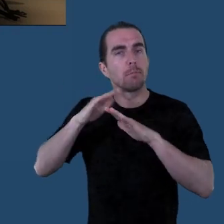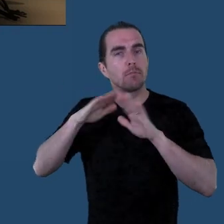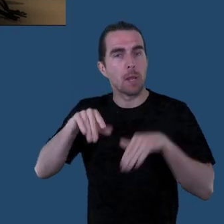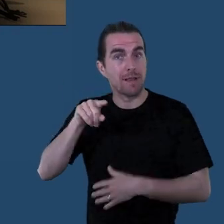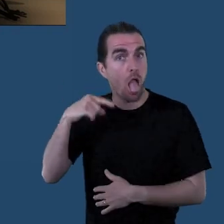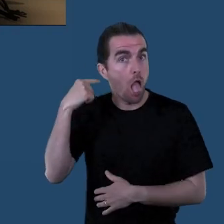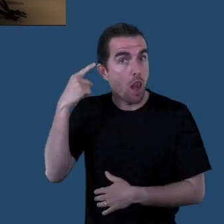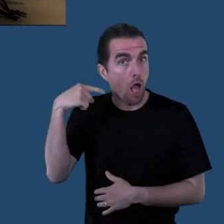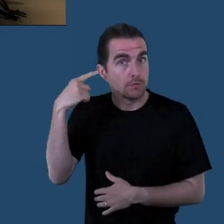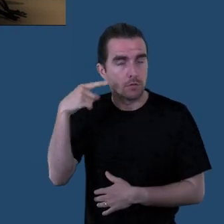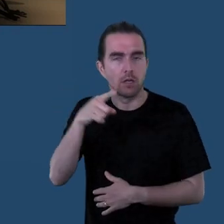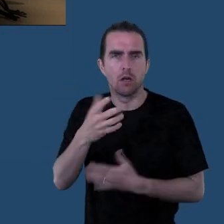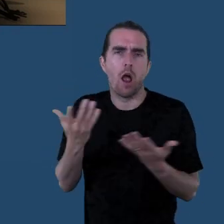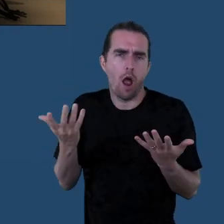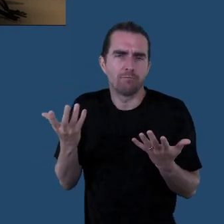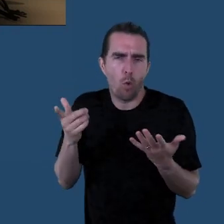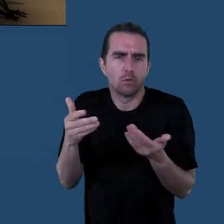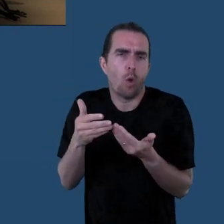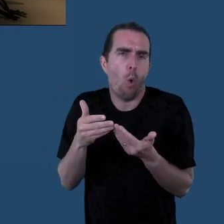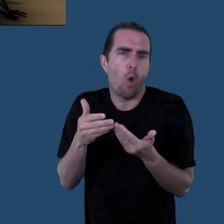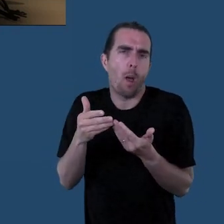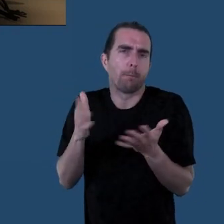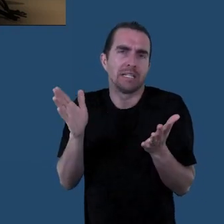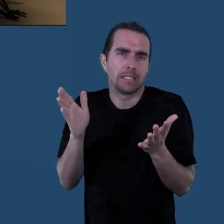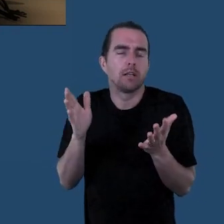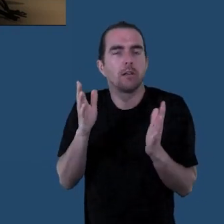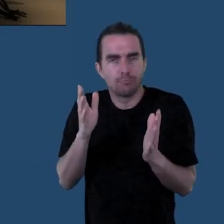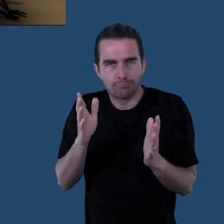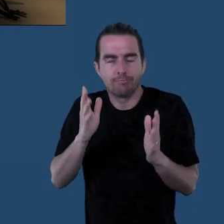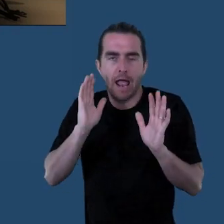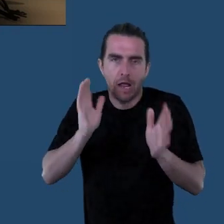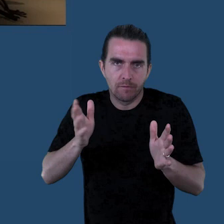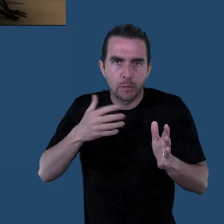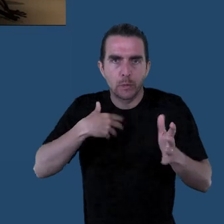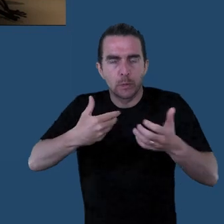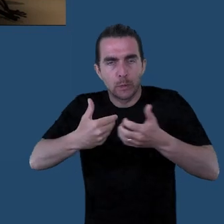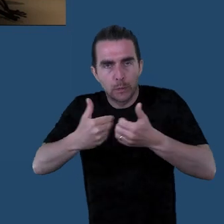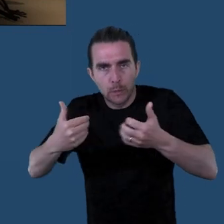The Museum has, of course, opened its doors to the public, and we've put lots of measures in place